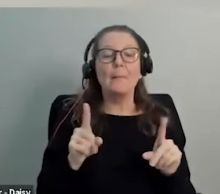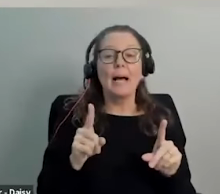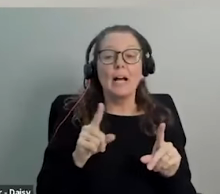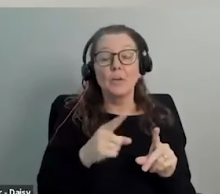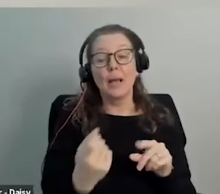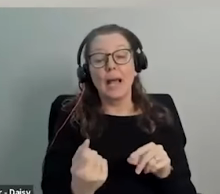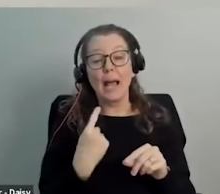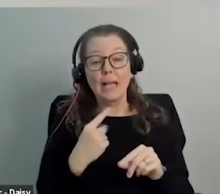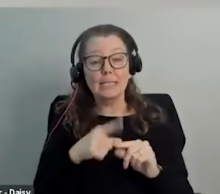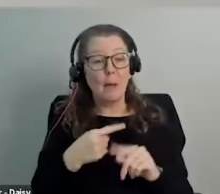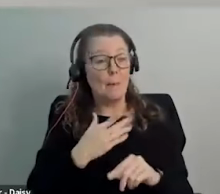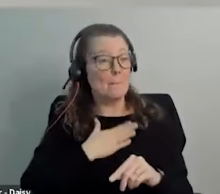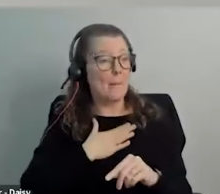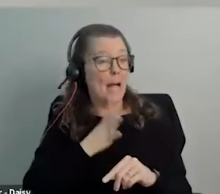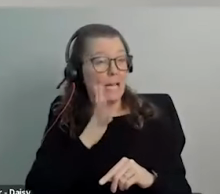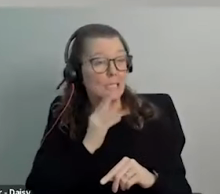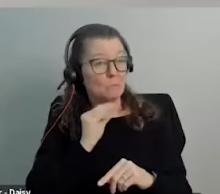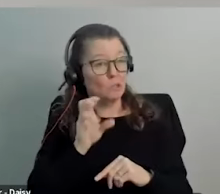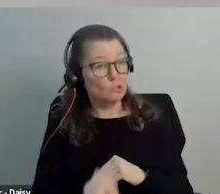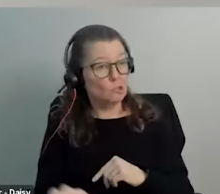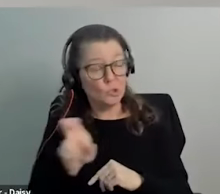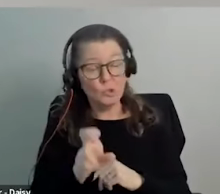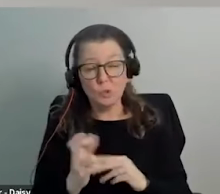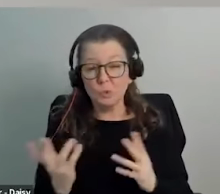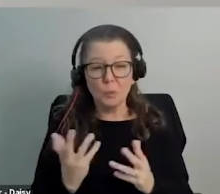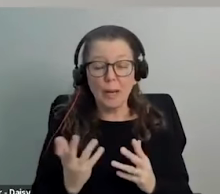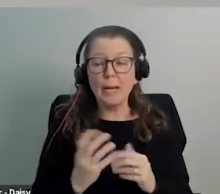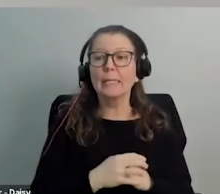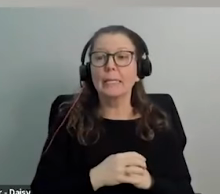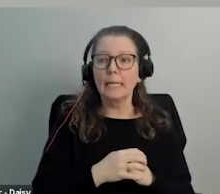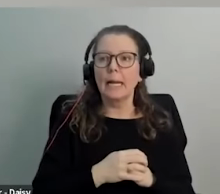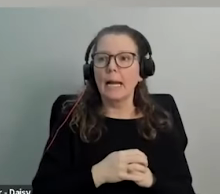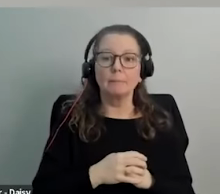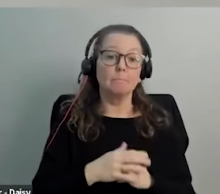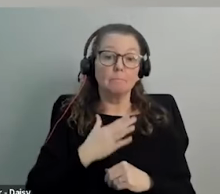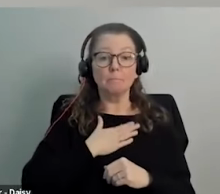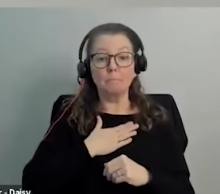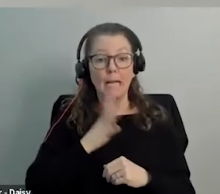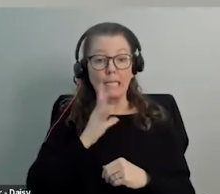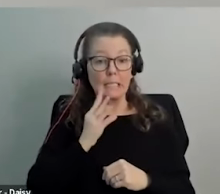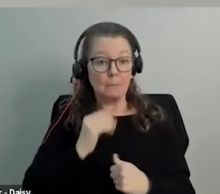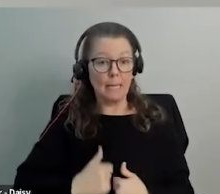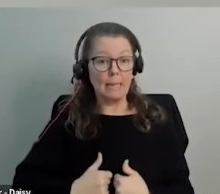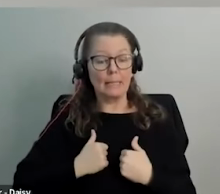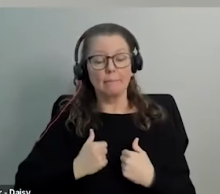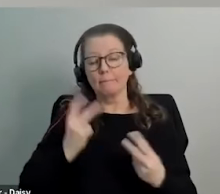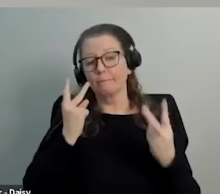But my journey has to do with, you know, I have a lived experience with visual impairment.